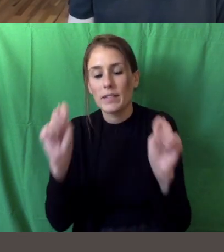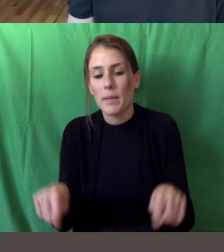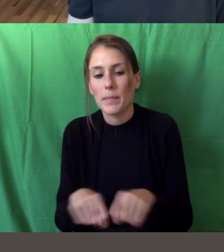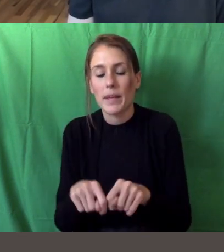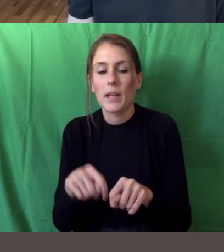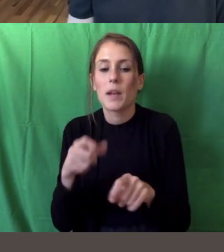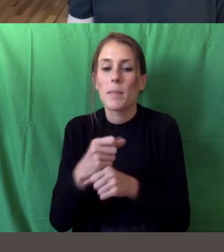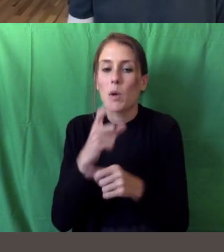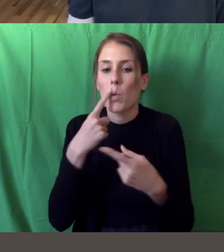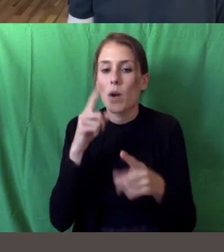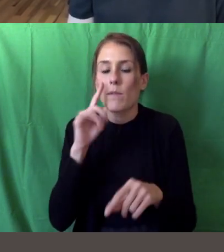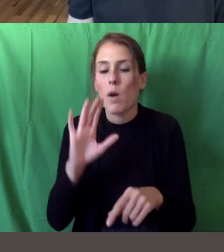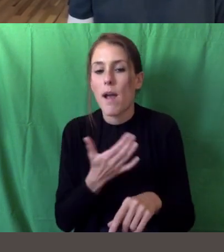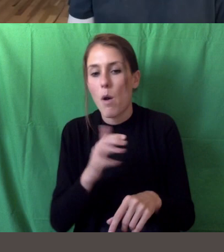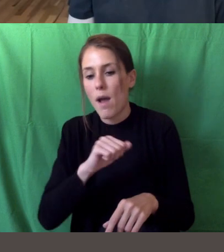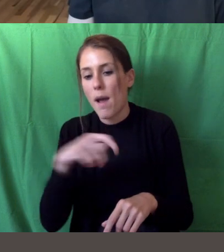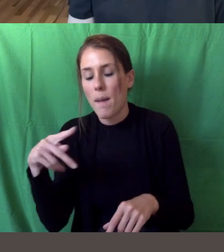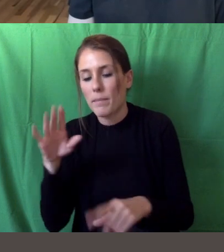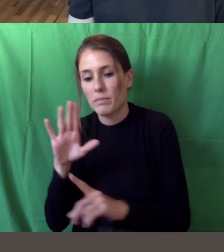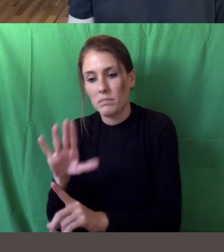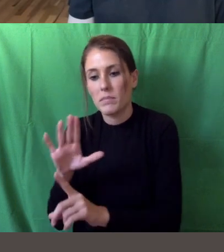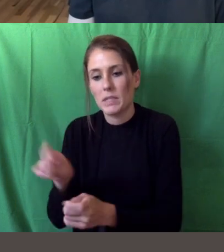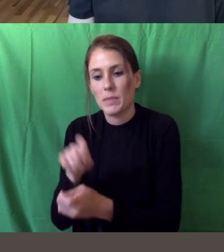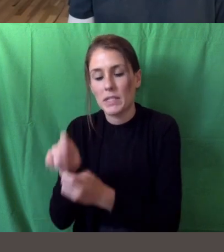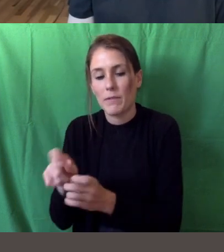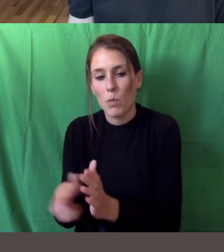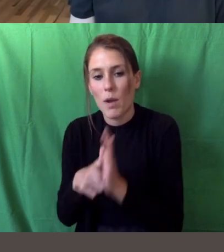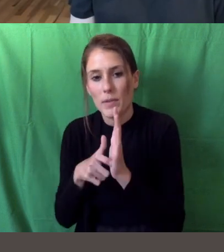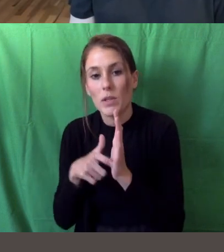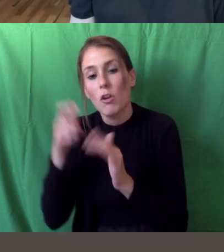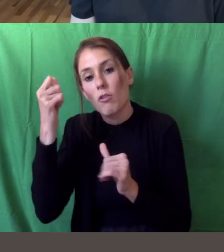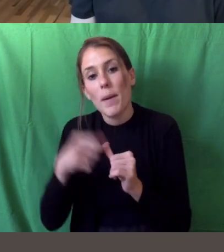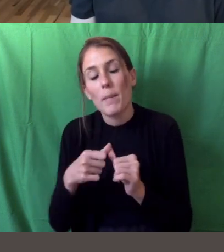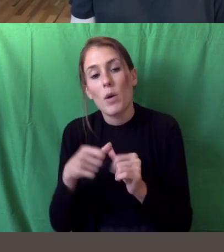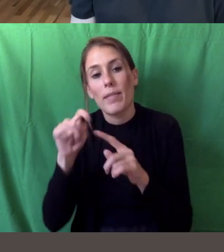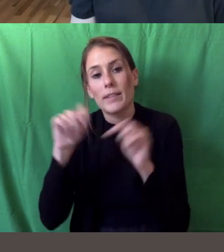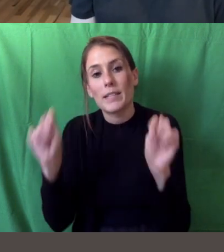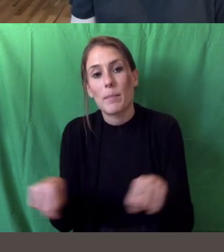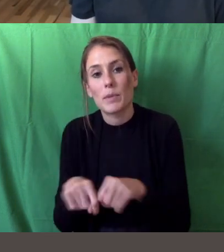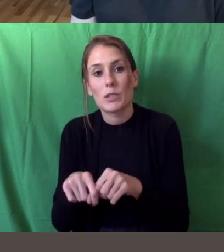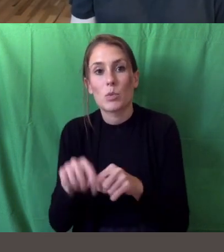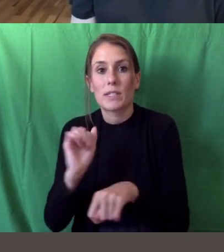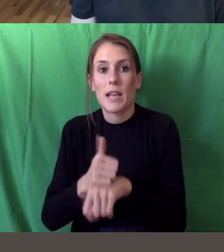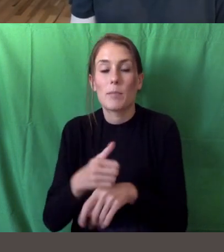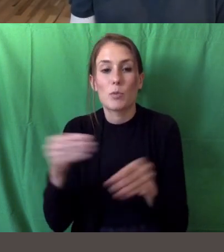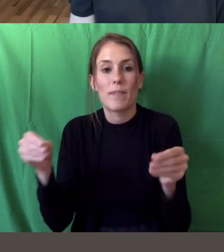make it work for our application-specific requirements. Remember that these templates were designed to be flexible.